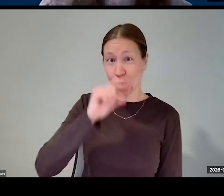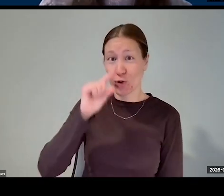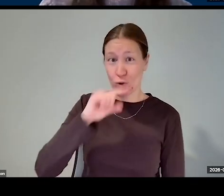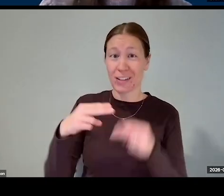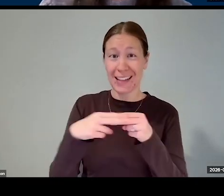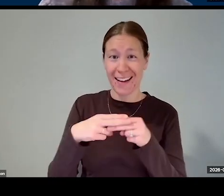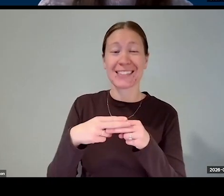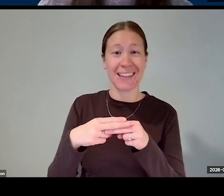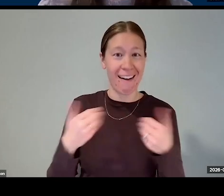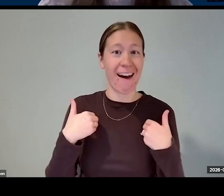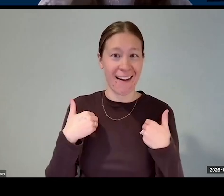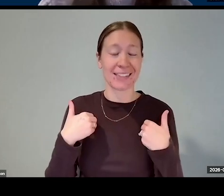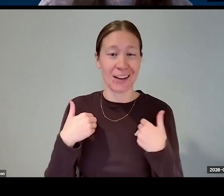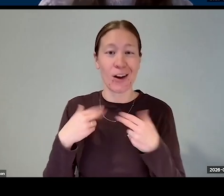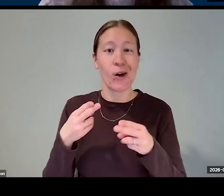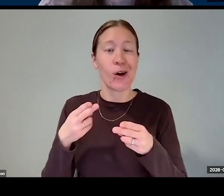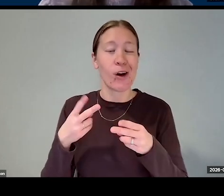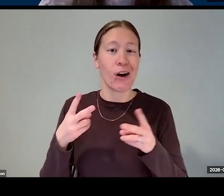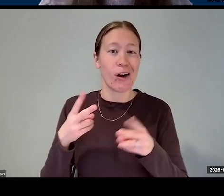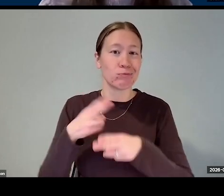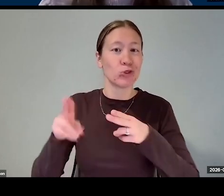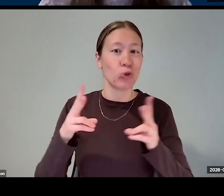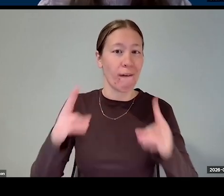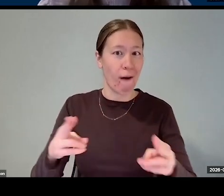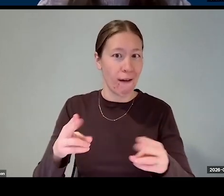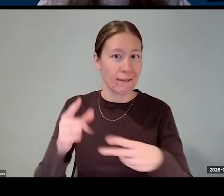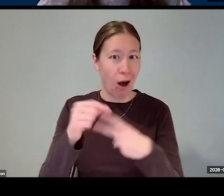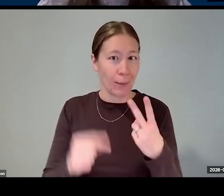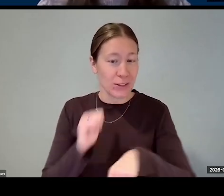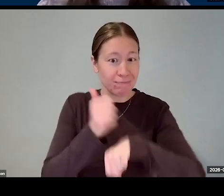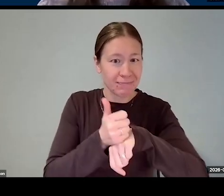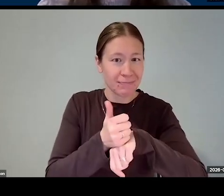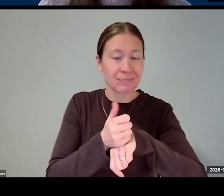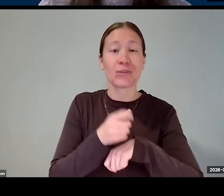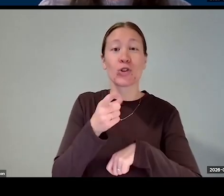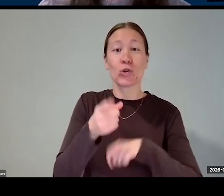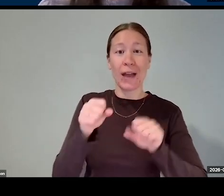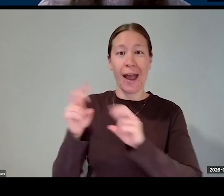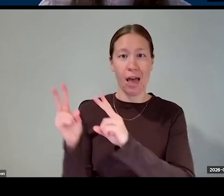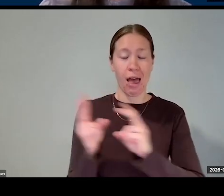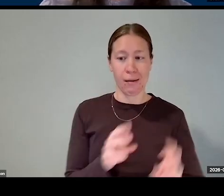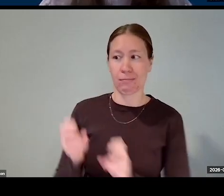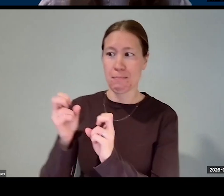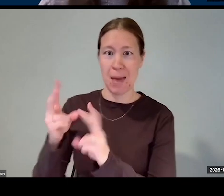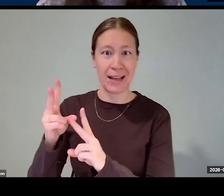and paste a link that replaces the URL with the name of the website or document you're linking to,